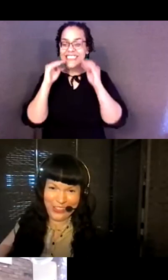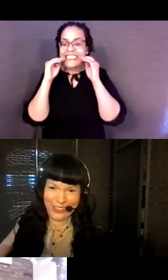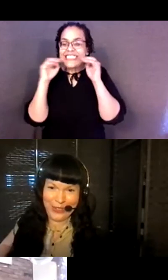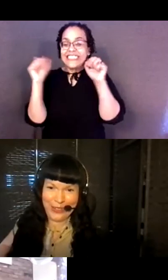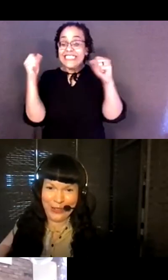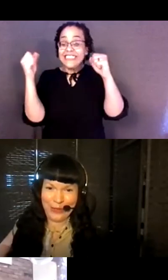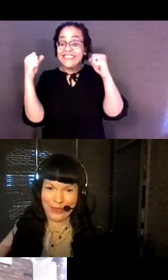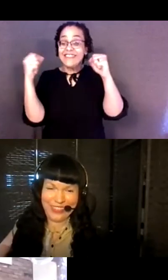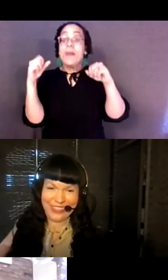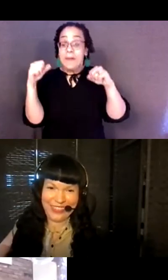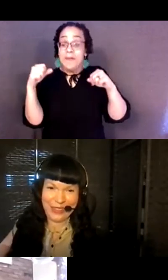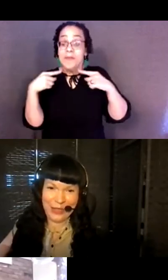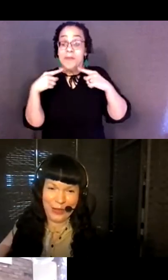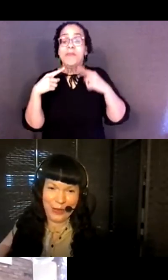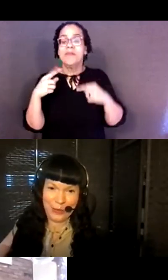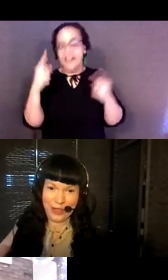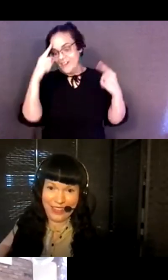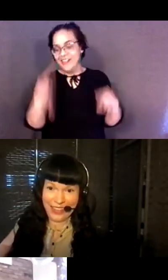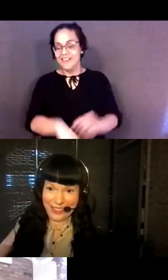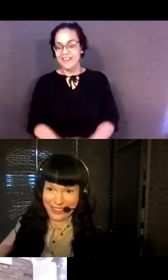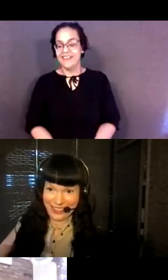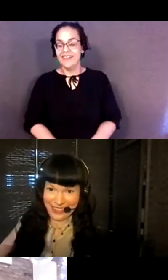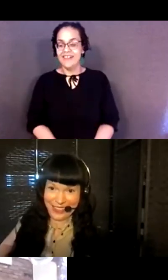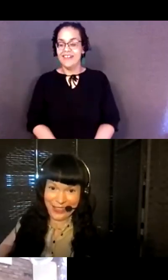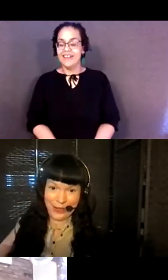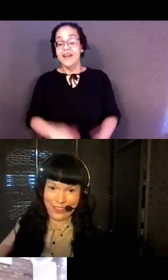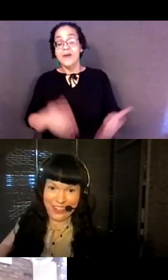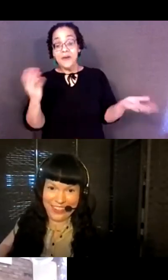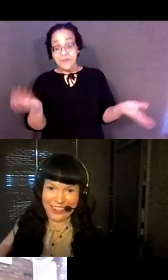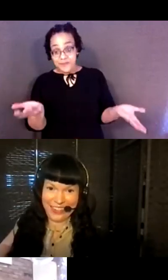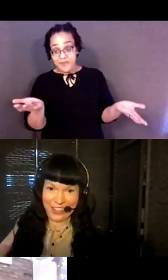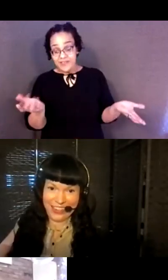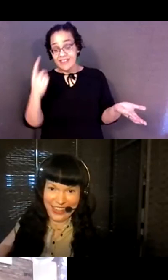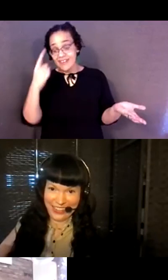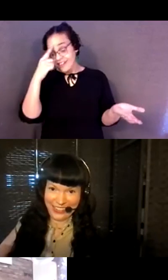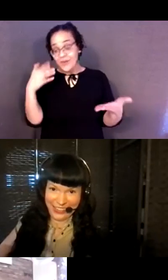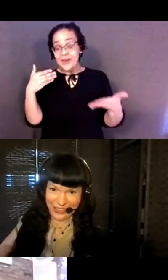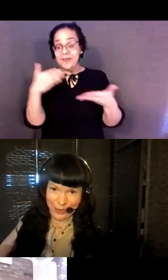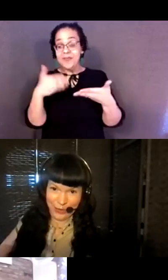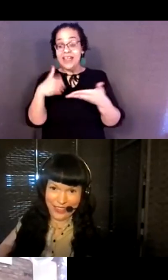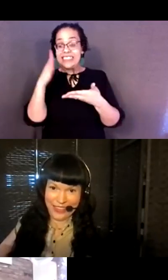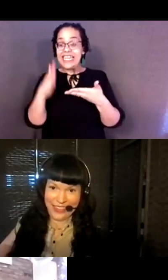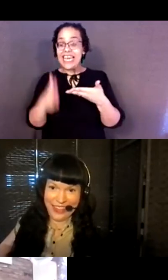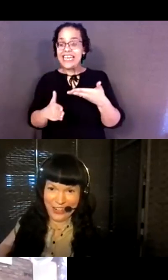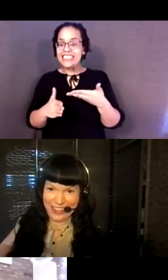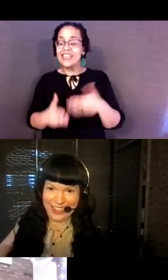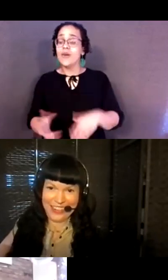Koko. Well, I think, I think we've neared